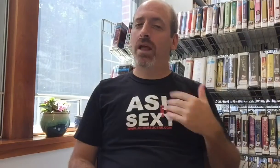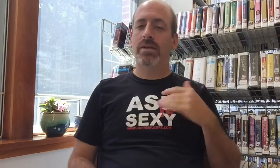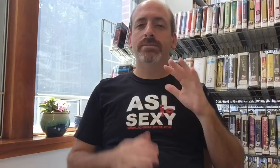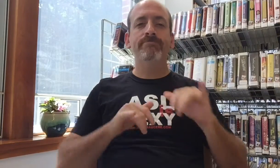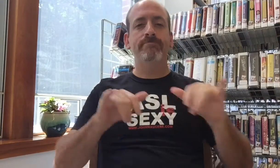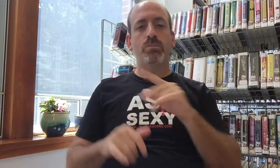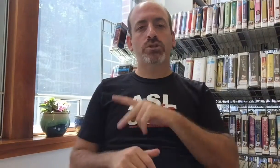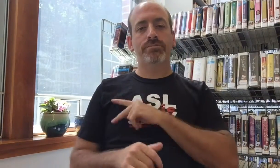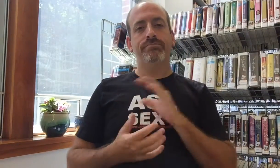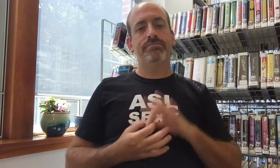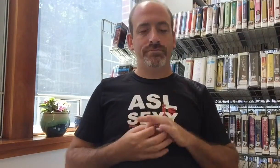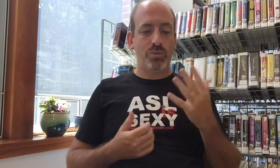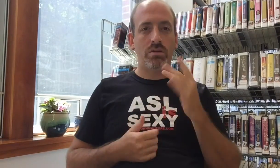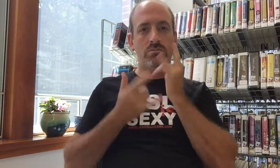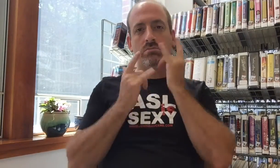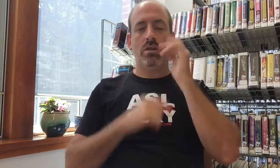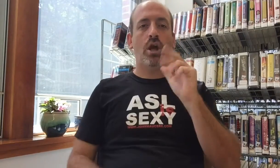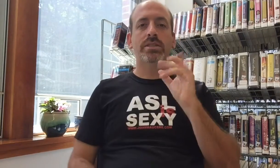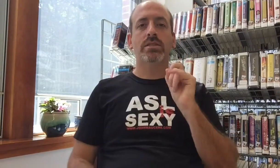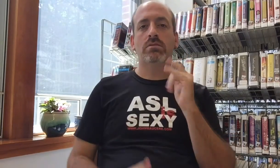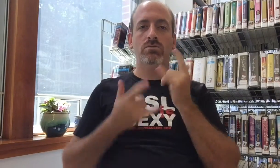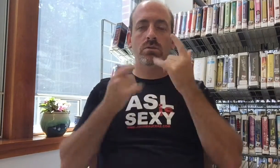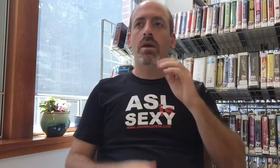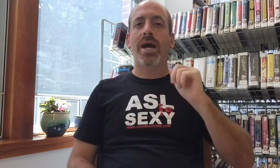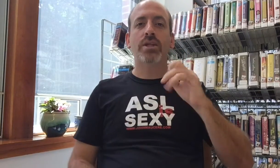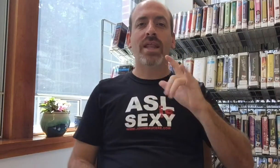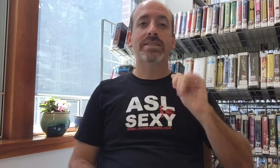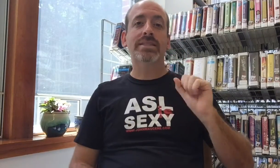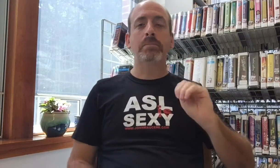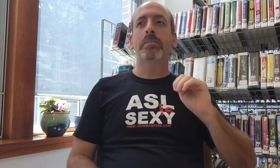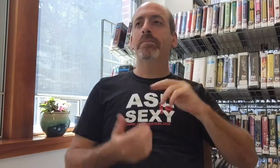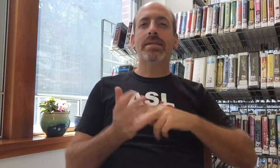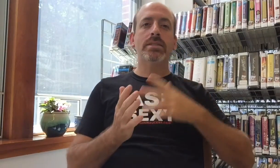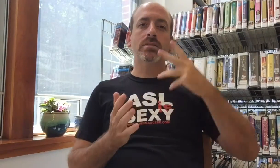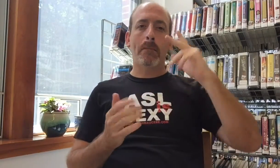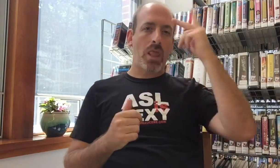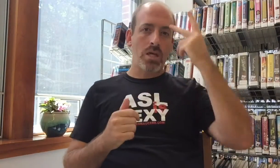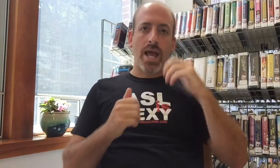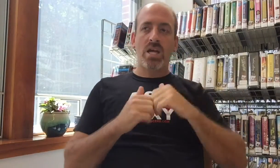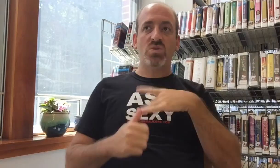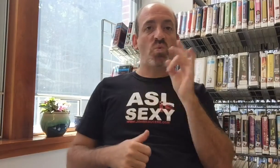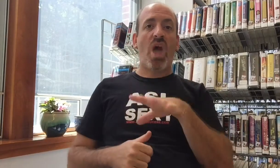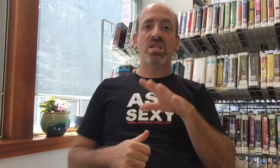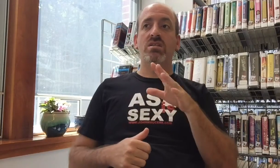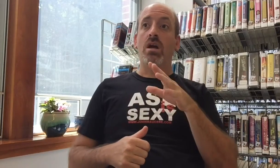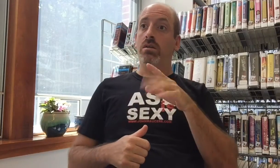You can identify them with these personalities traits such as narcissists, Machiavellism (politically cunning),